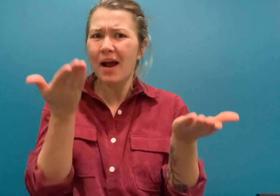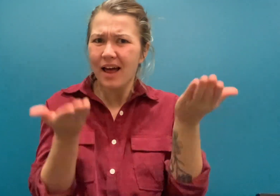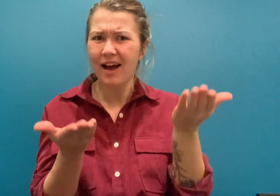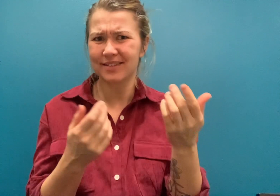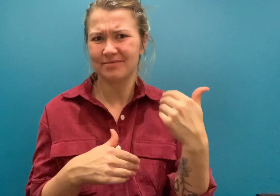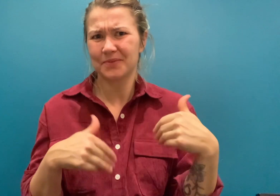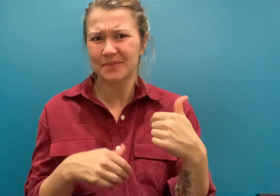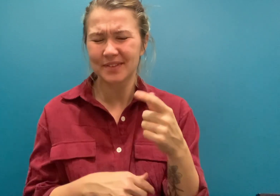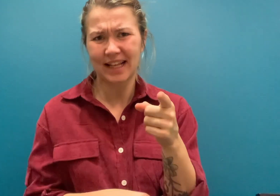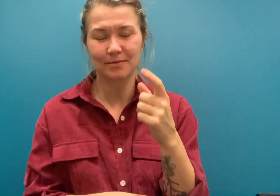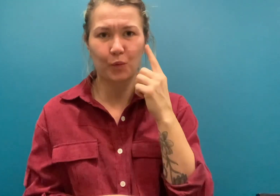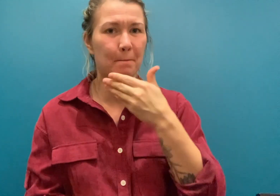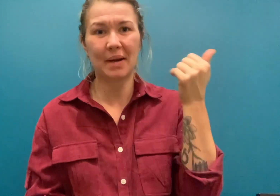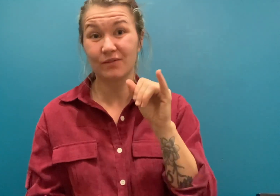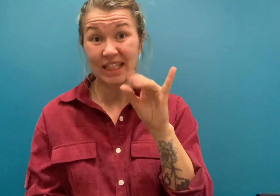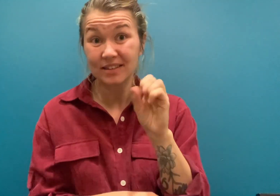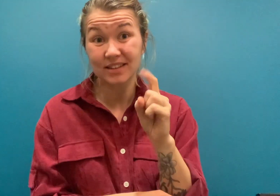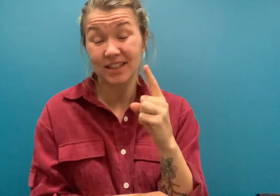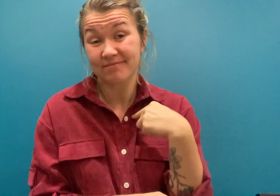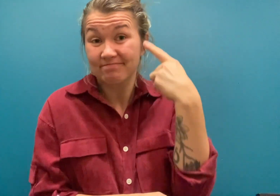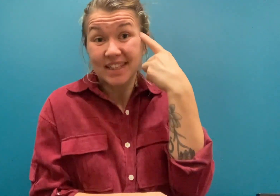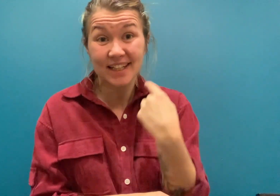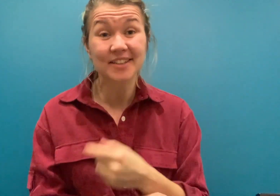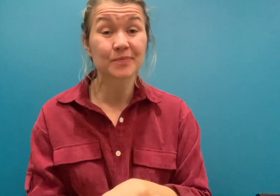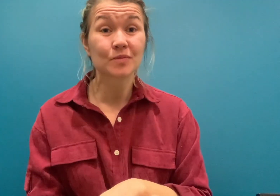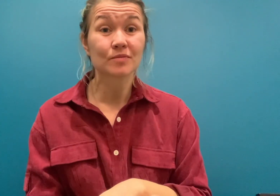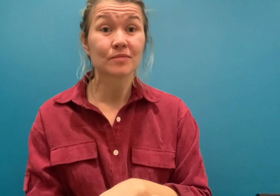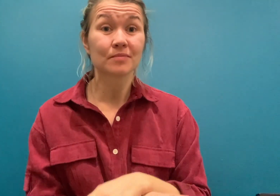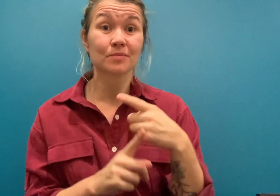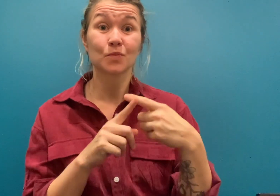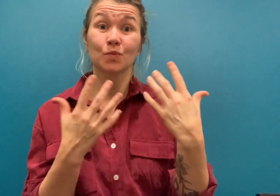for good balance, that would be best for ICSD.